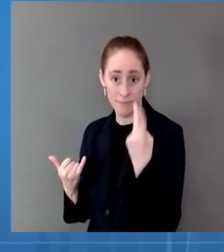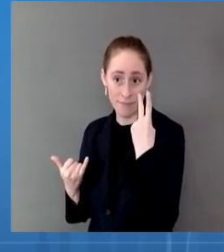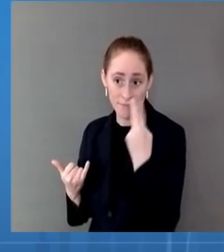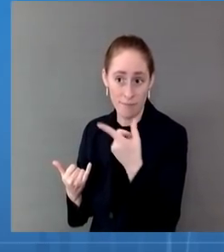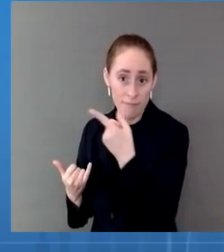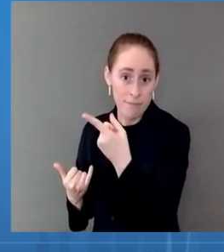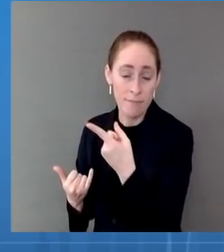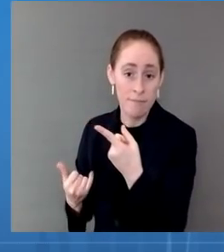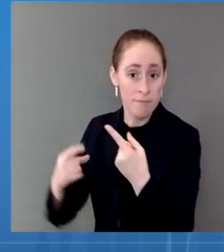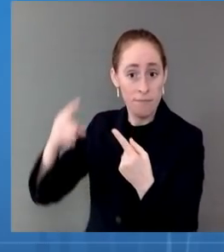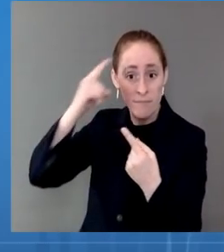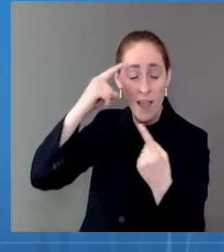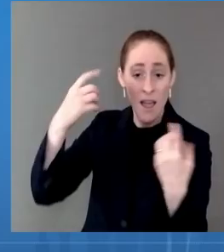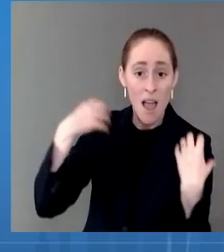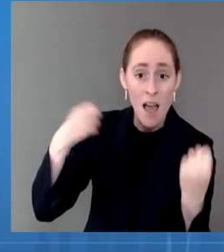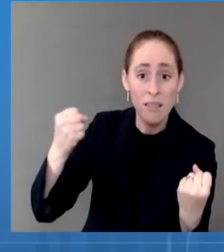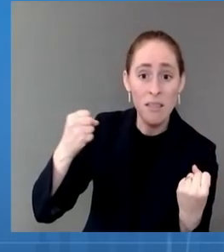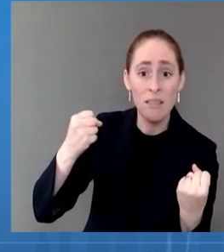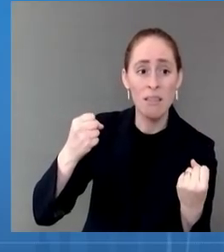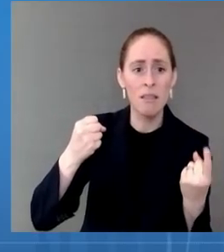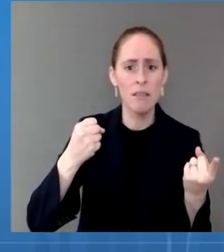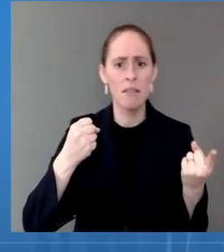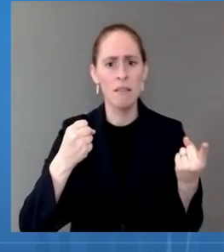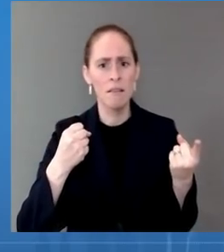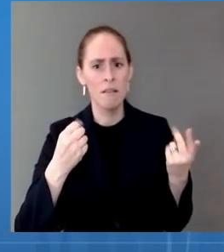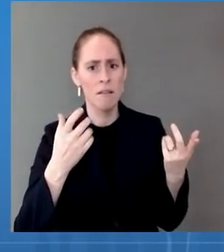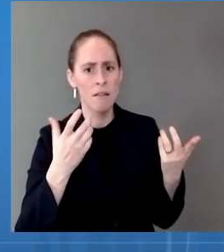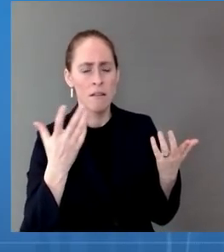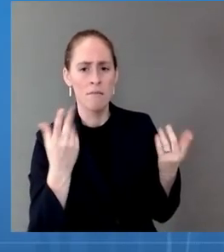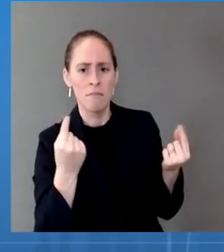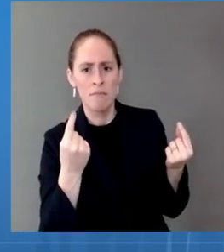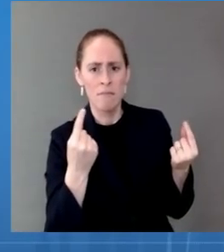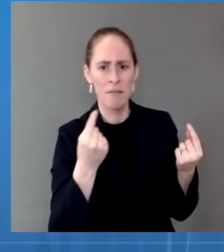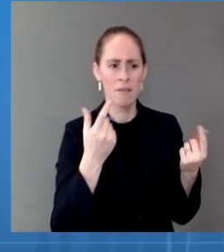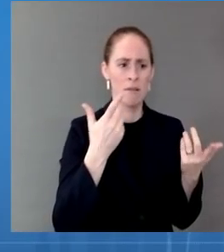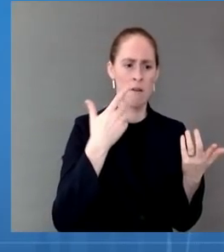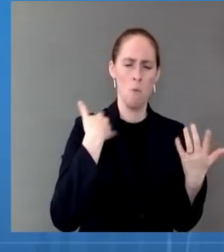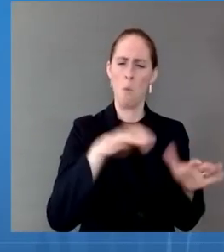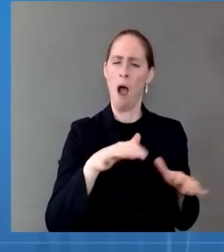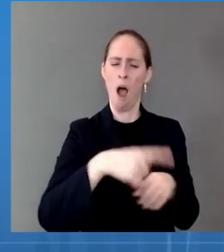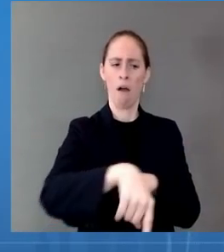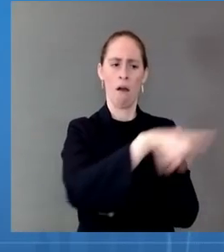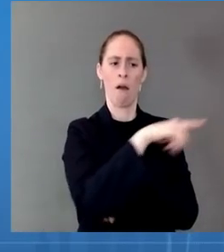don't feel ashamed of struggling with their mental health and so that they don't feel embarrassed to ask for help.